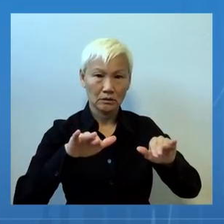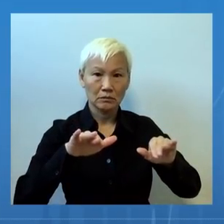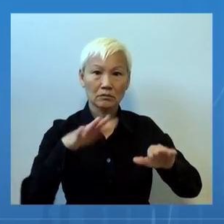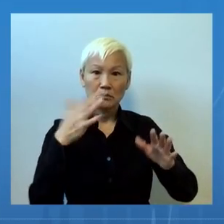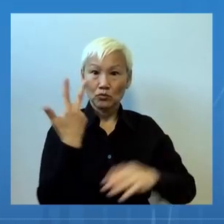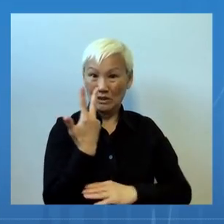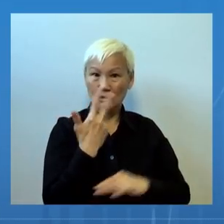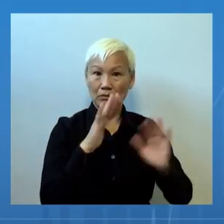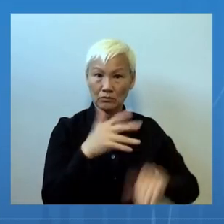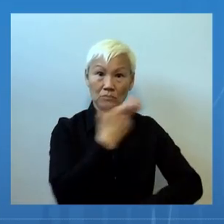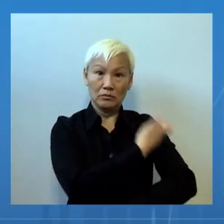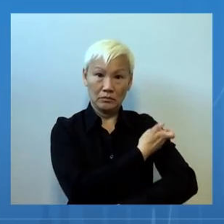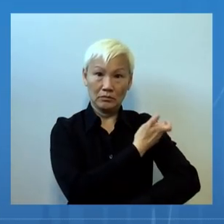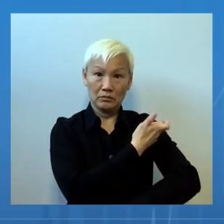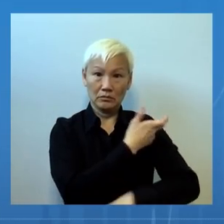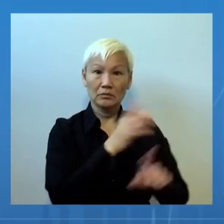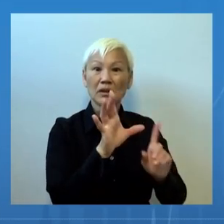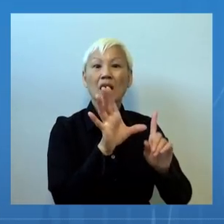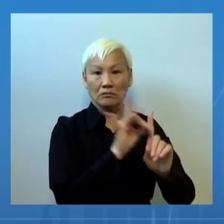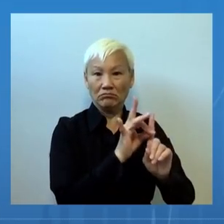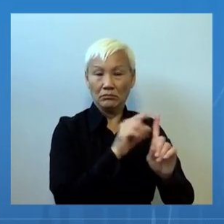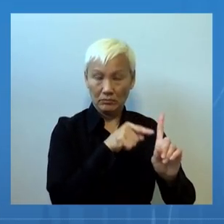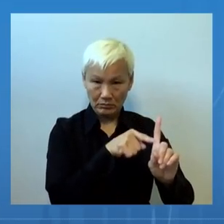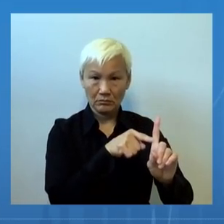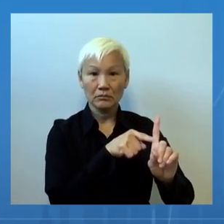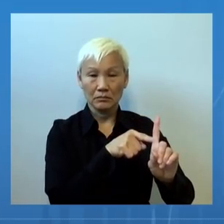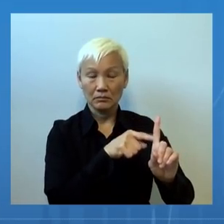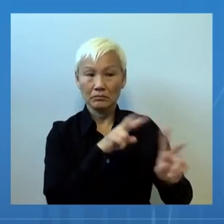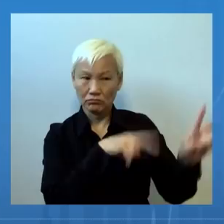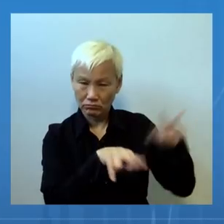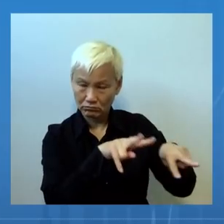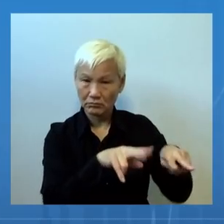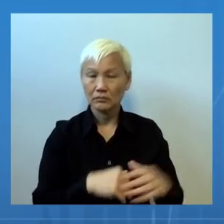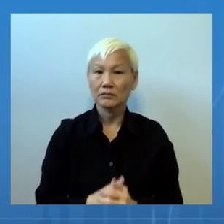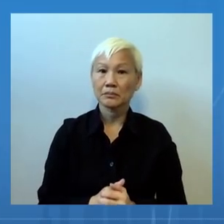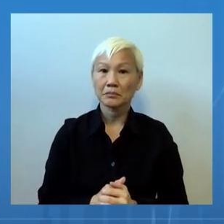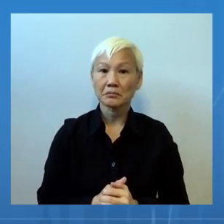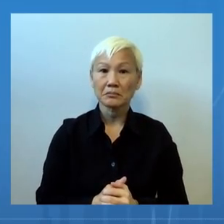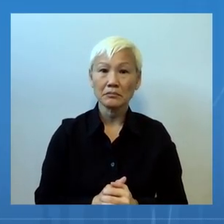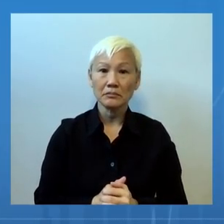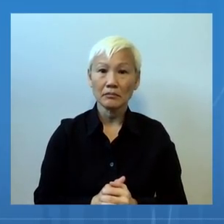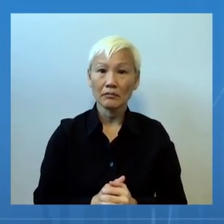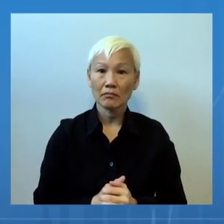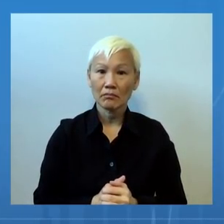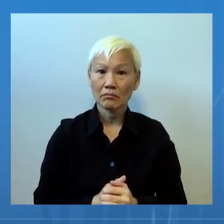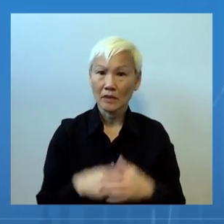in the 660 children who received placebo. Similar to what we saw in the adult trials,